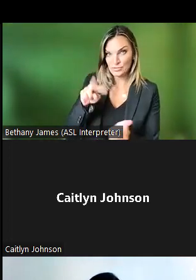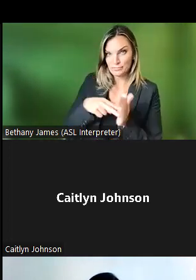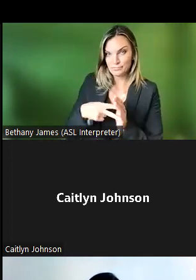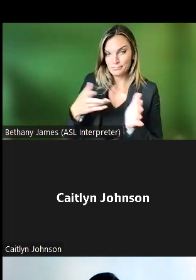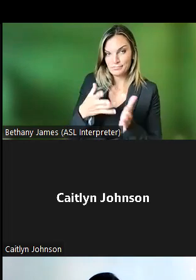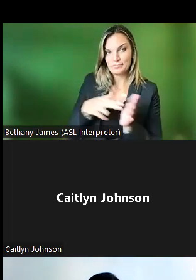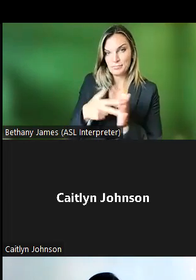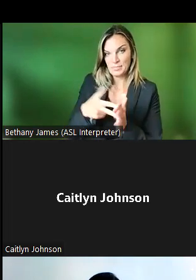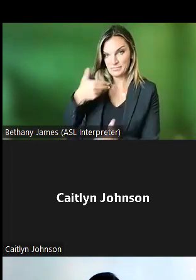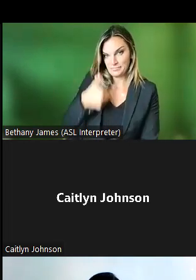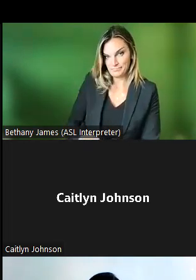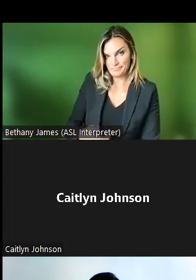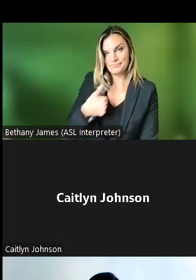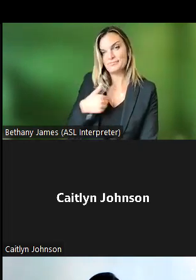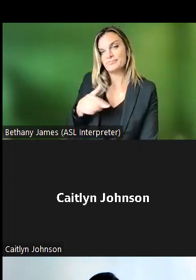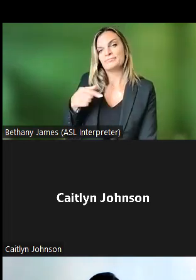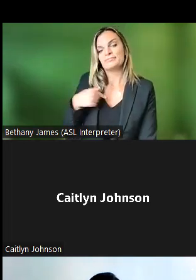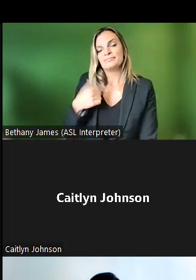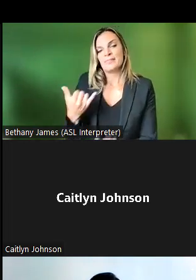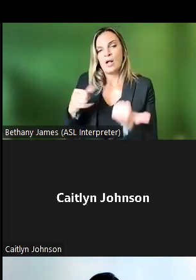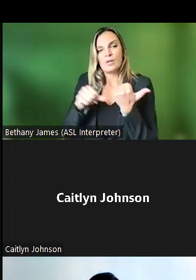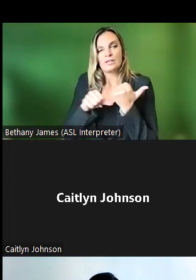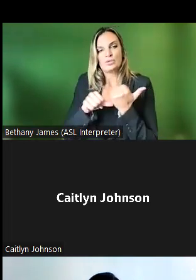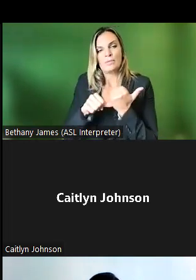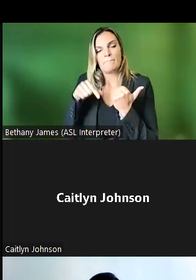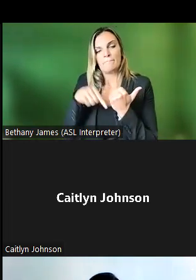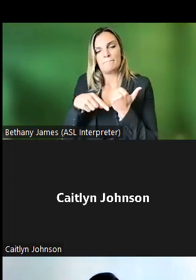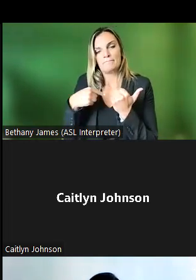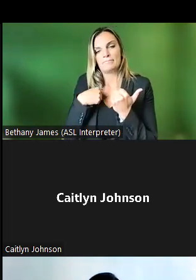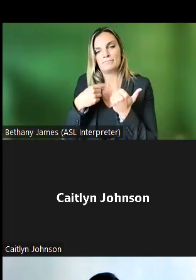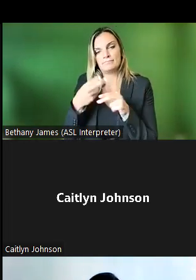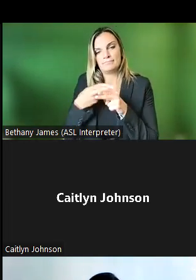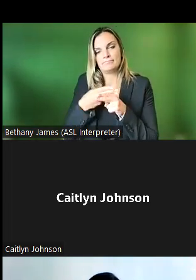And as I said, I'm the Interim Coordinator, and I have a student assistant, Caitlyn Johnson,